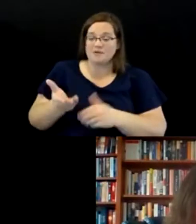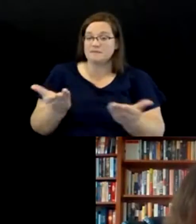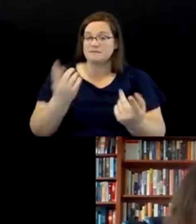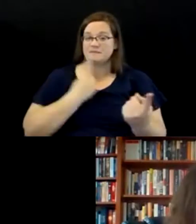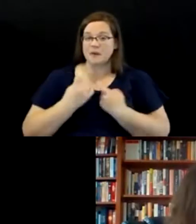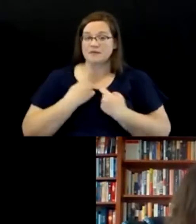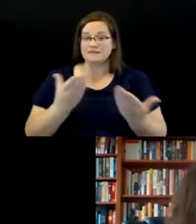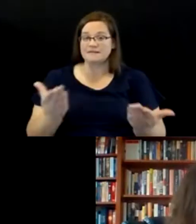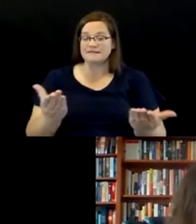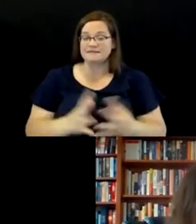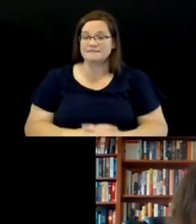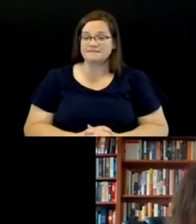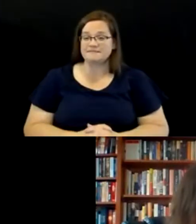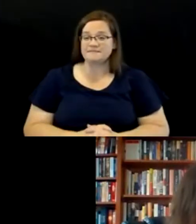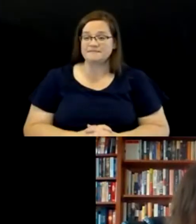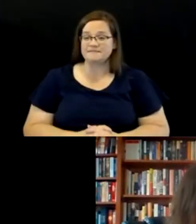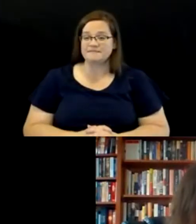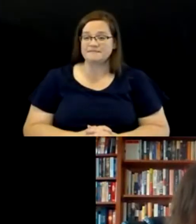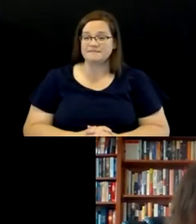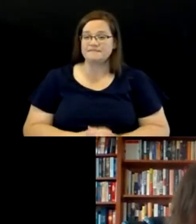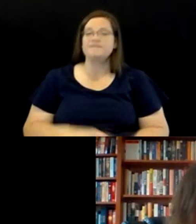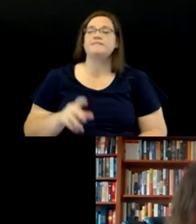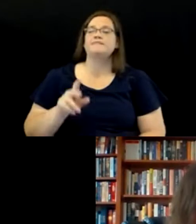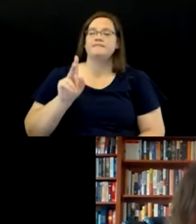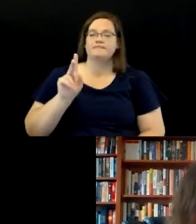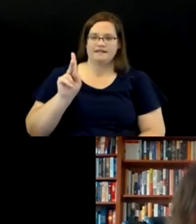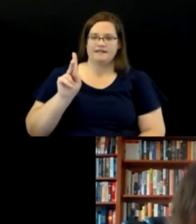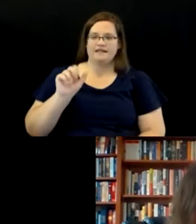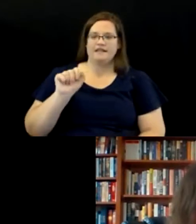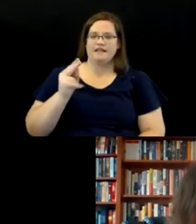So Katharine I see has a raised hand. You can go ahead.